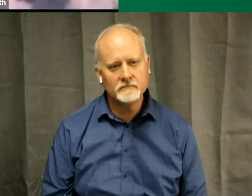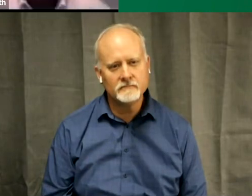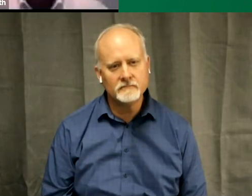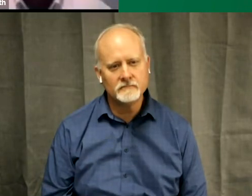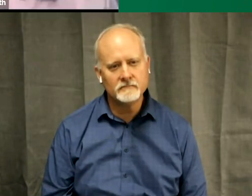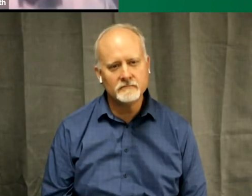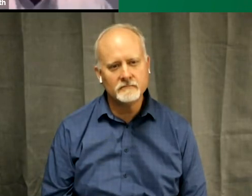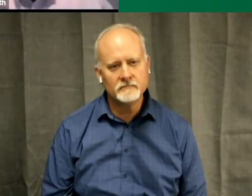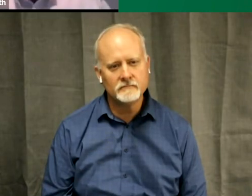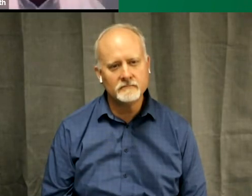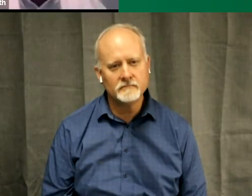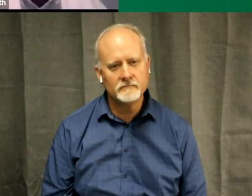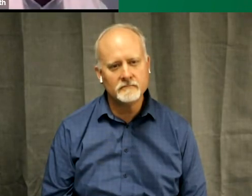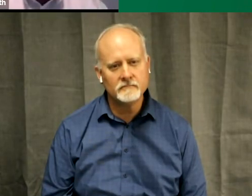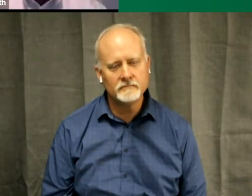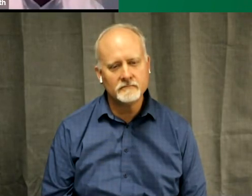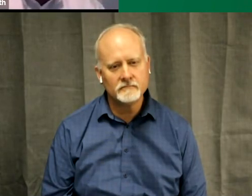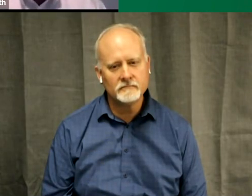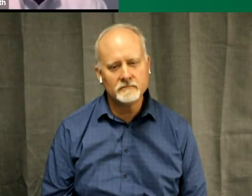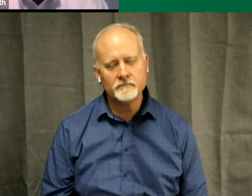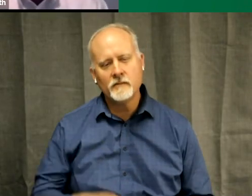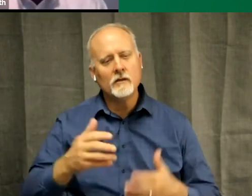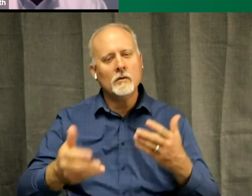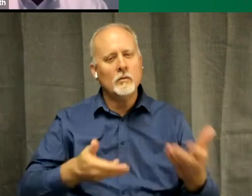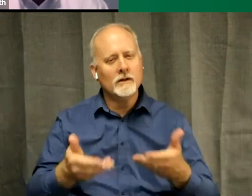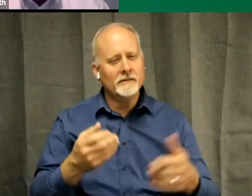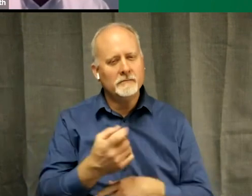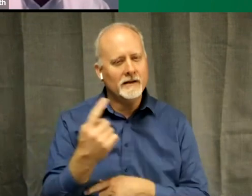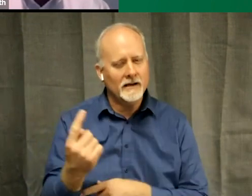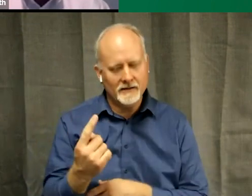all right welcome everybody welcome to uab student town hall um